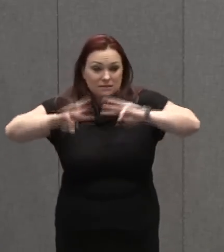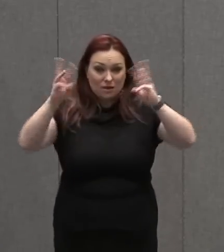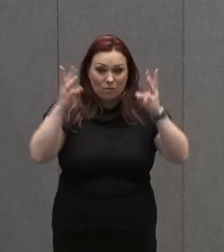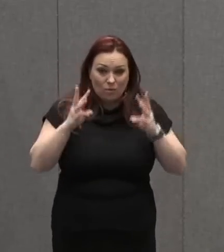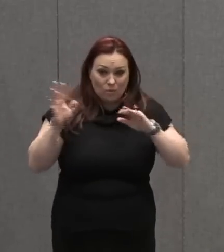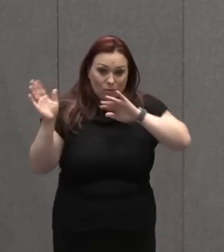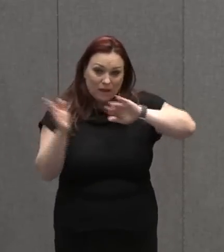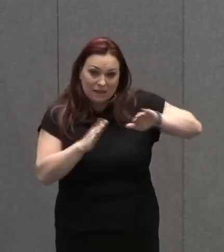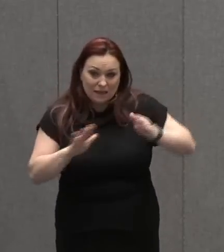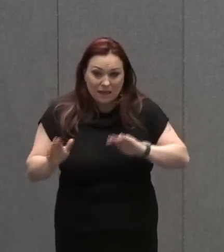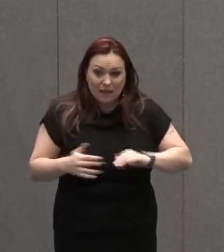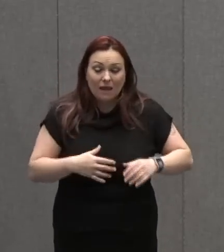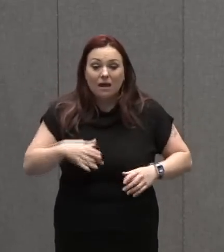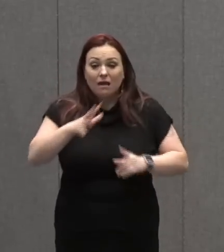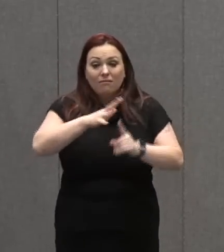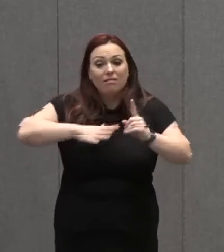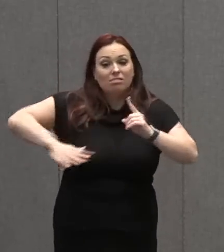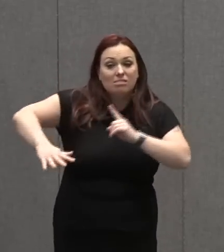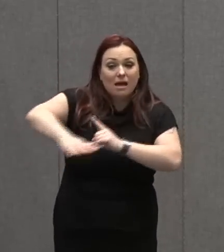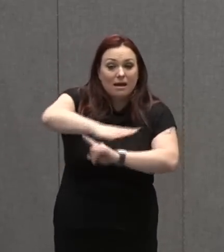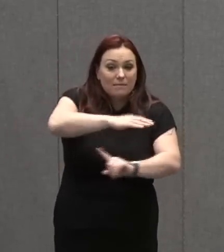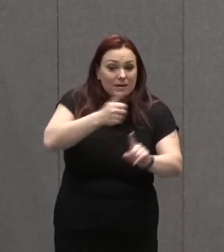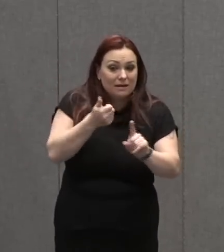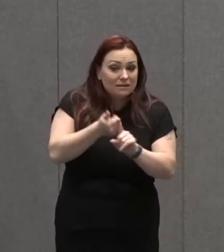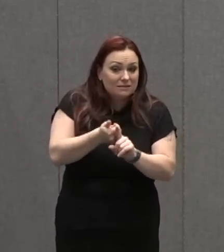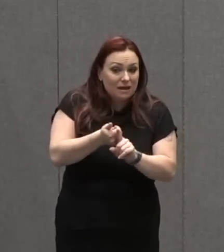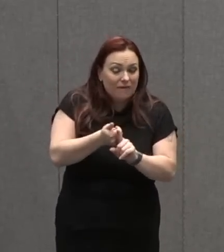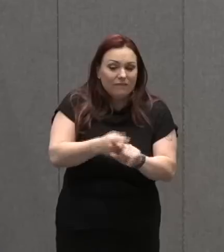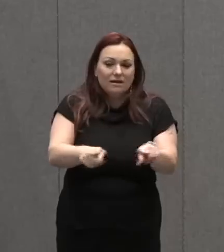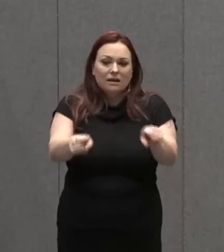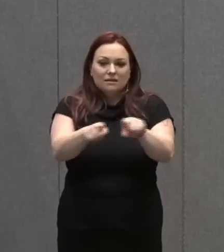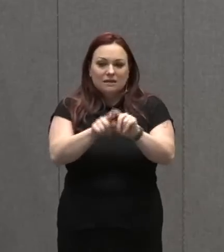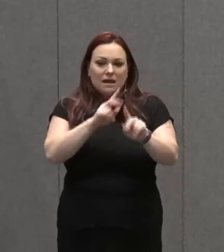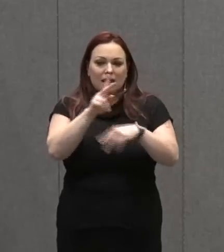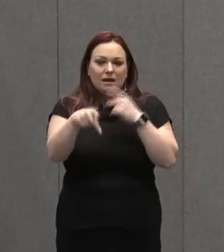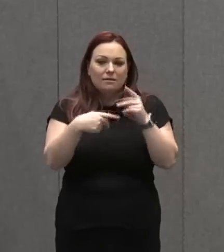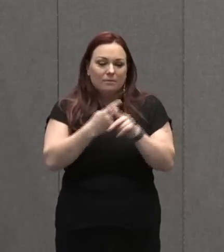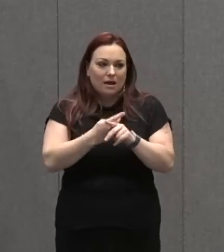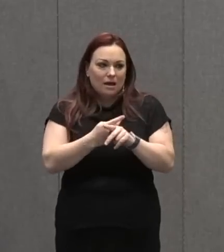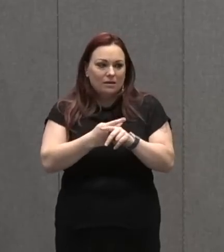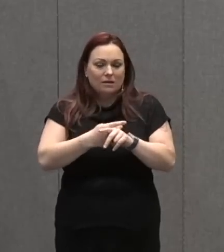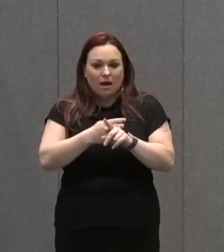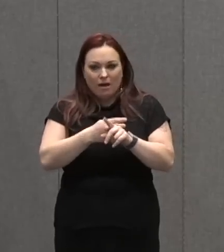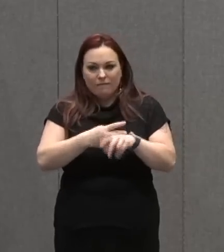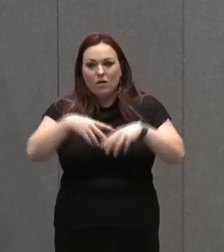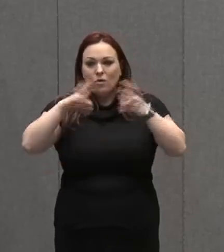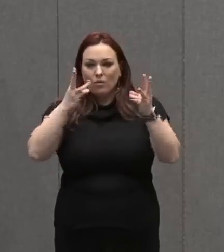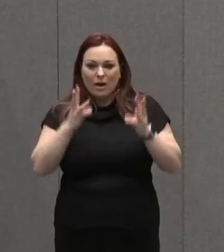Is it windy? Climate is when we see the same kind of weather over and over, over a year,